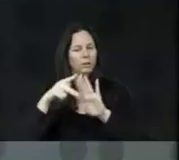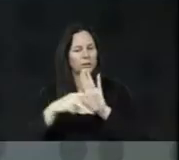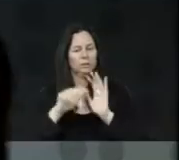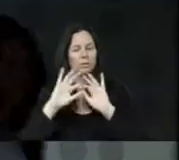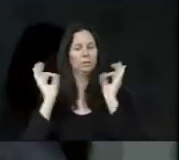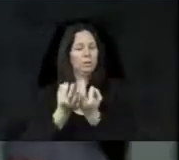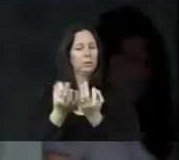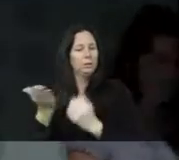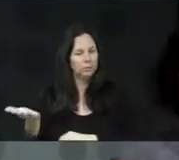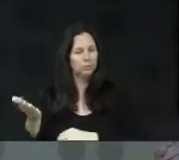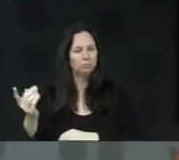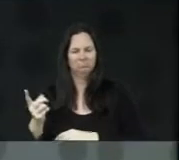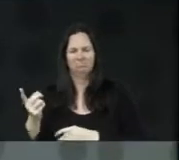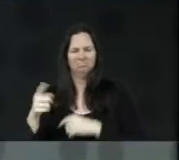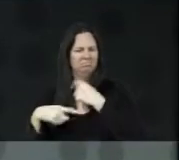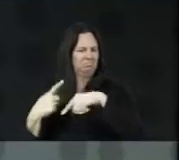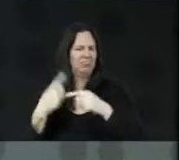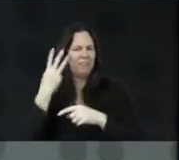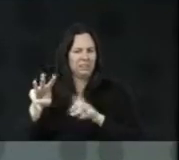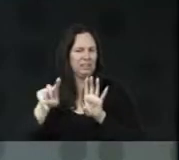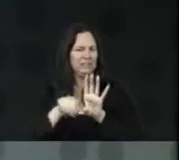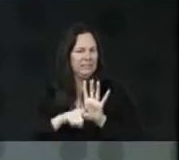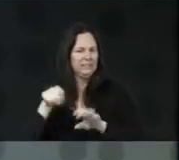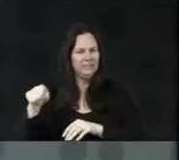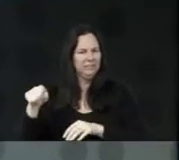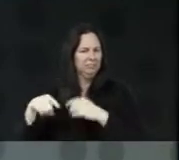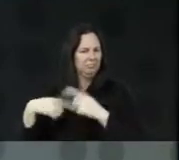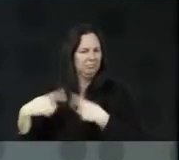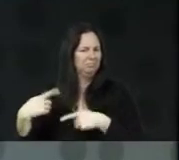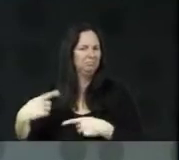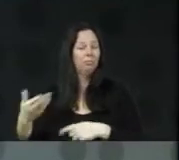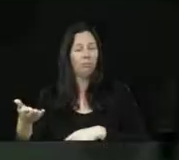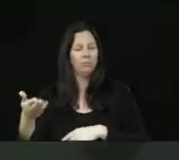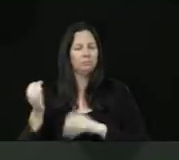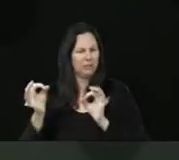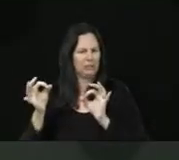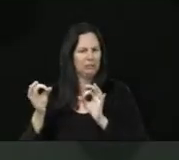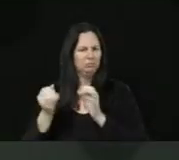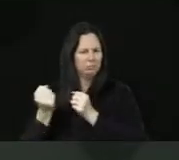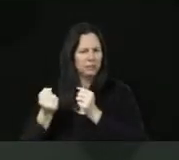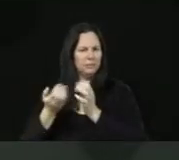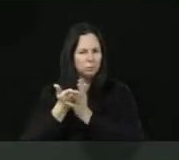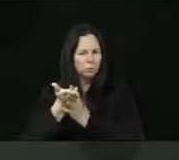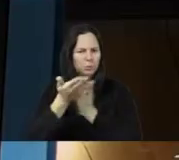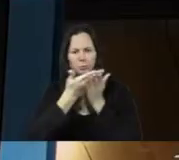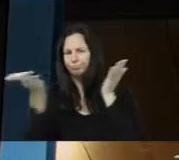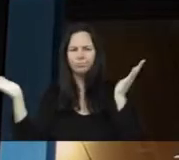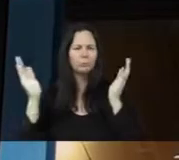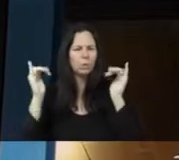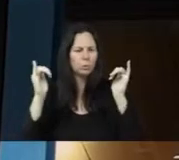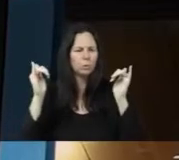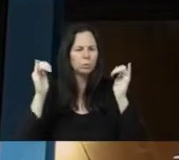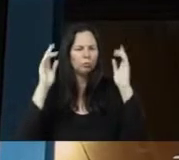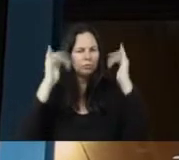It was the Disability Discrimination Act that made Greg's case possible, a case that went all the way to the Federal Magistrates Court.